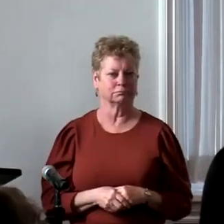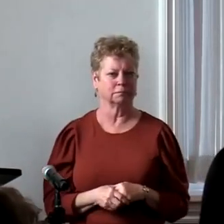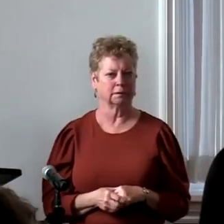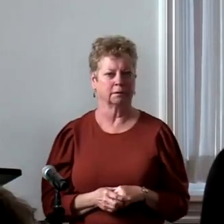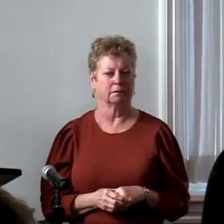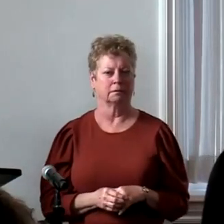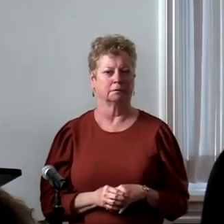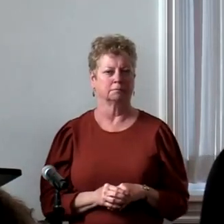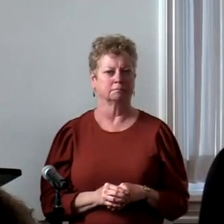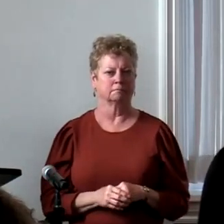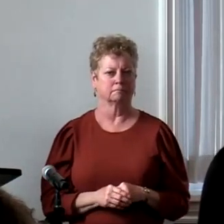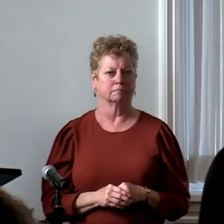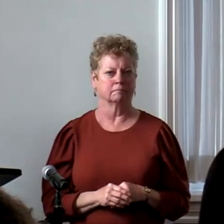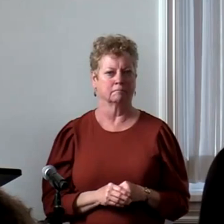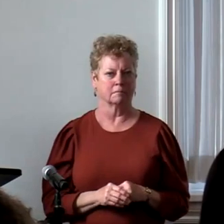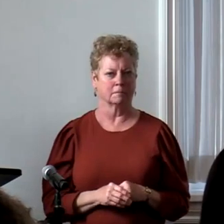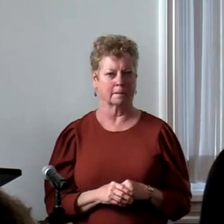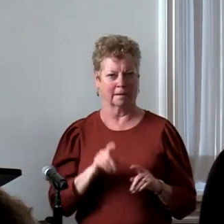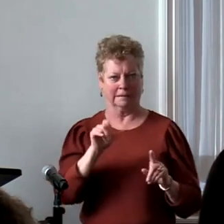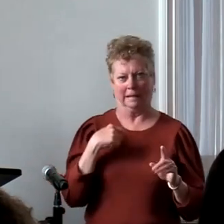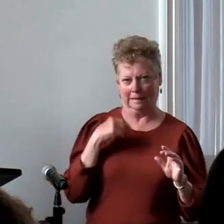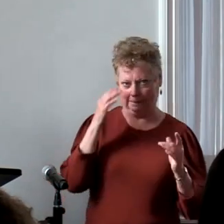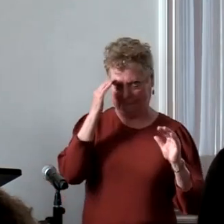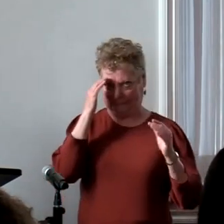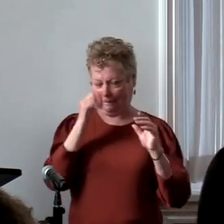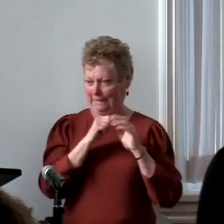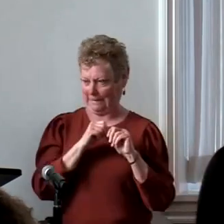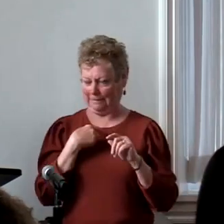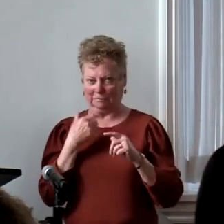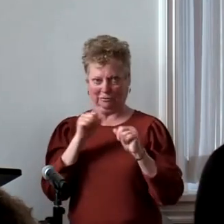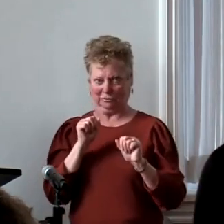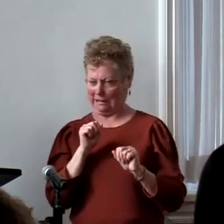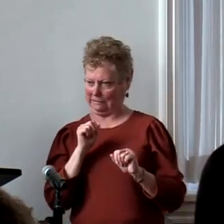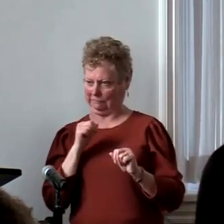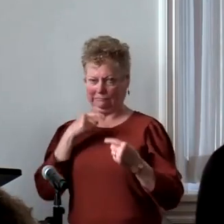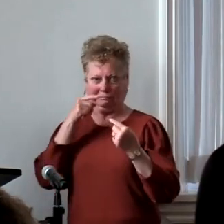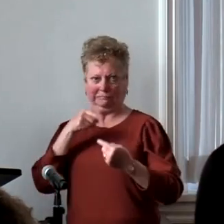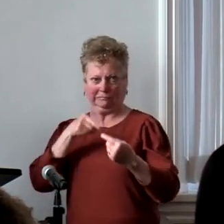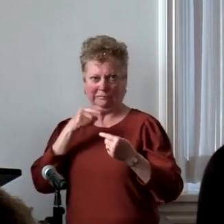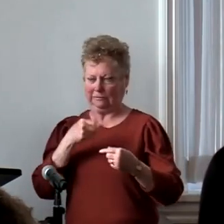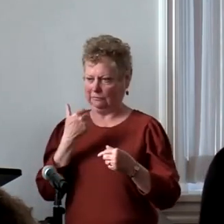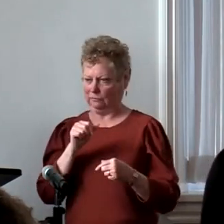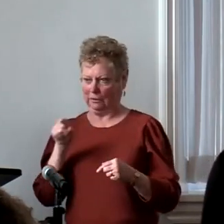Here is the anxious part for me as I tried to do a bit of a share screen.